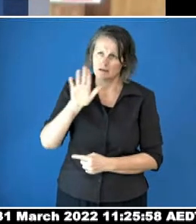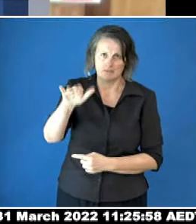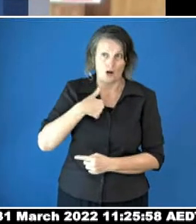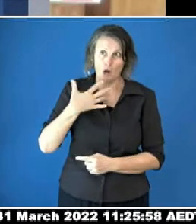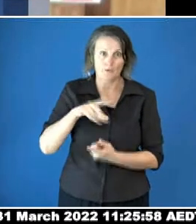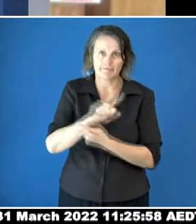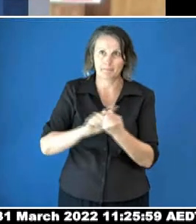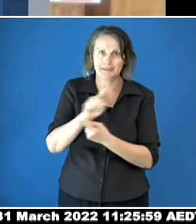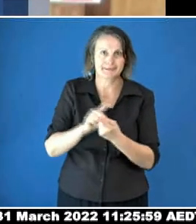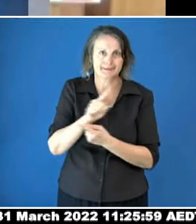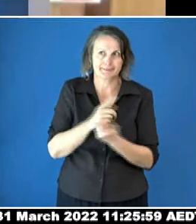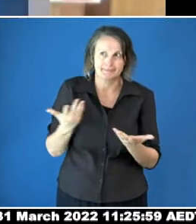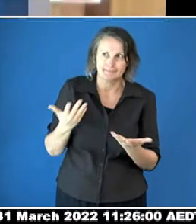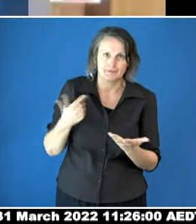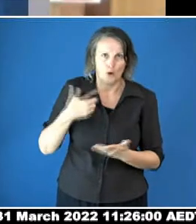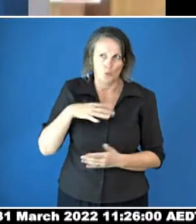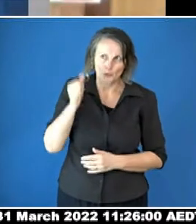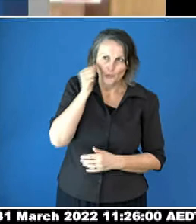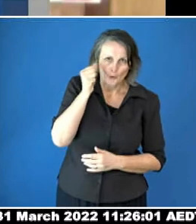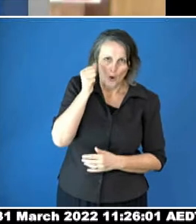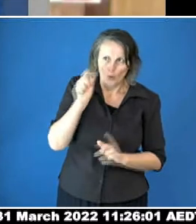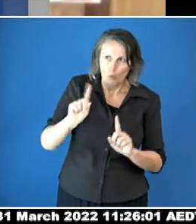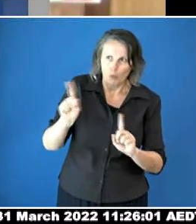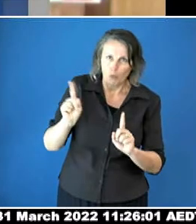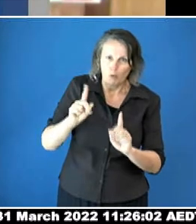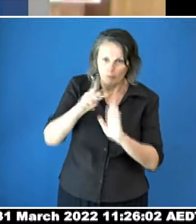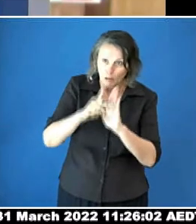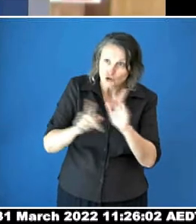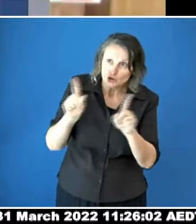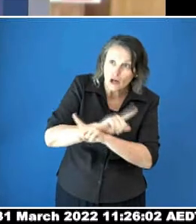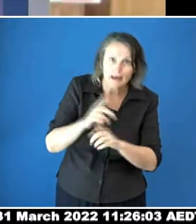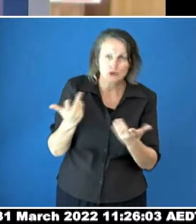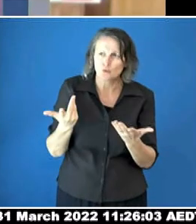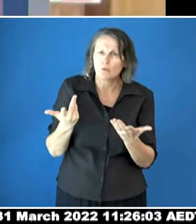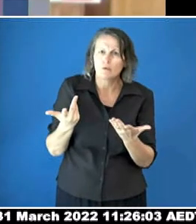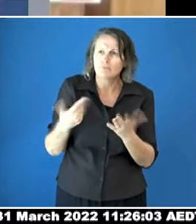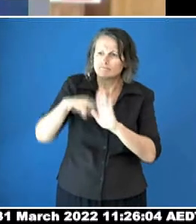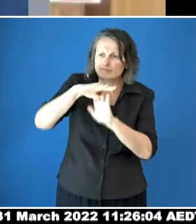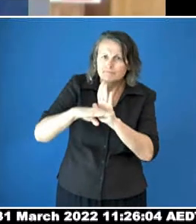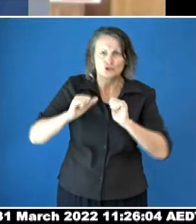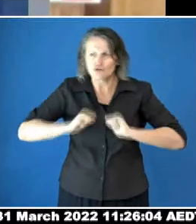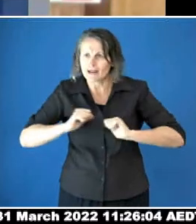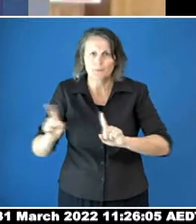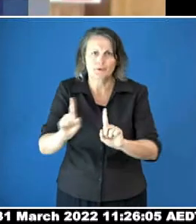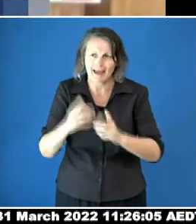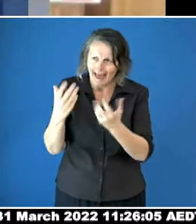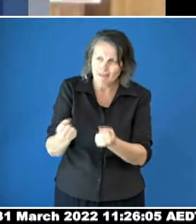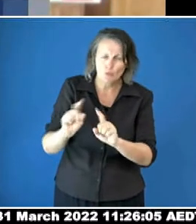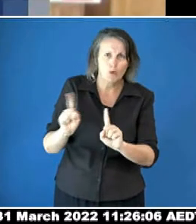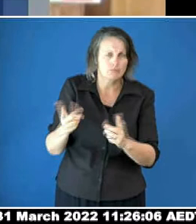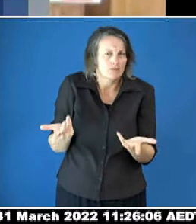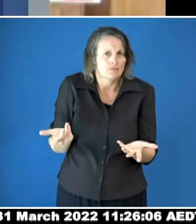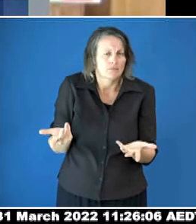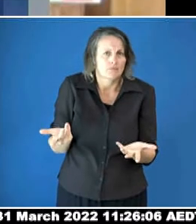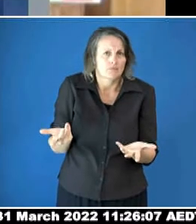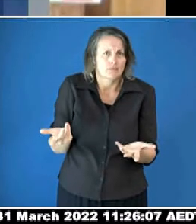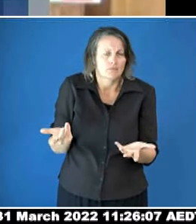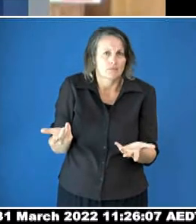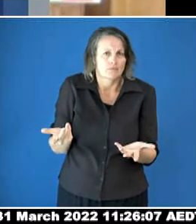meeting with someone to find out if things have been put in place or if - what policy